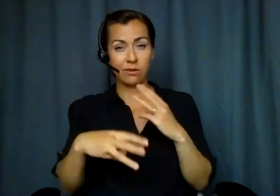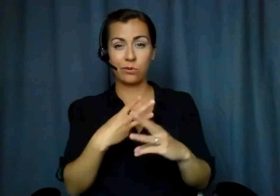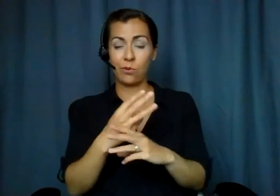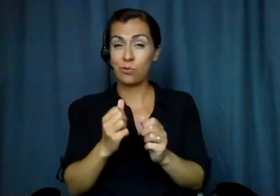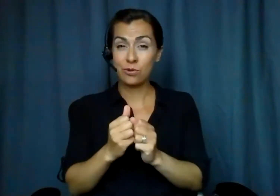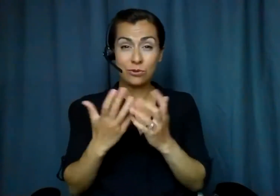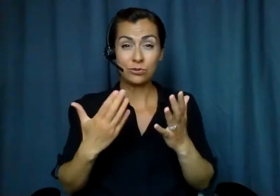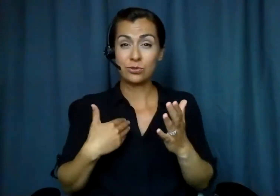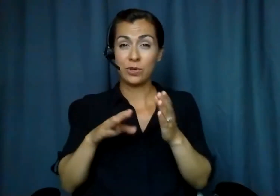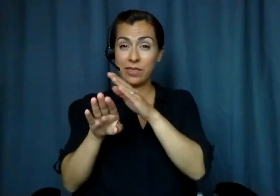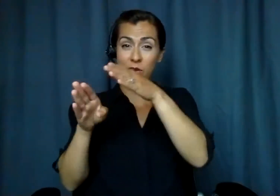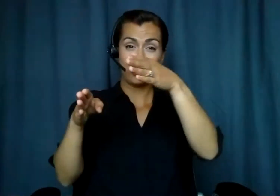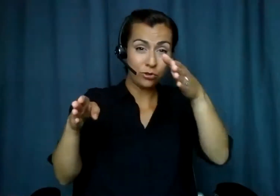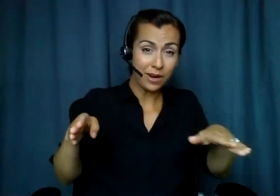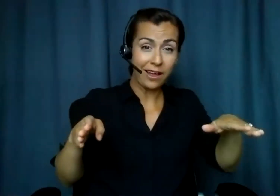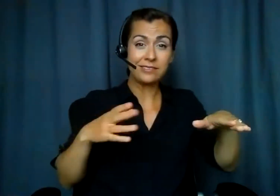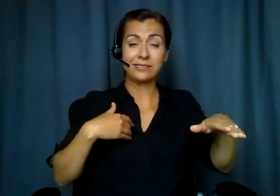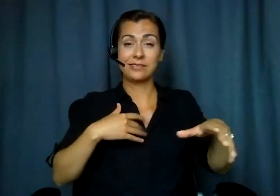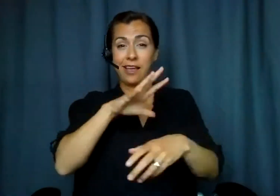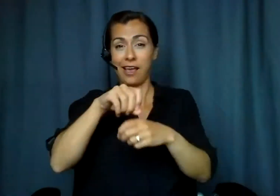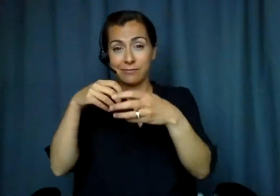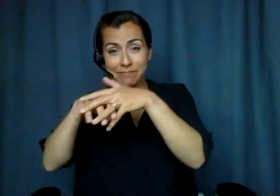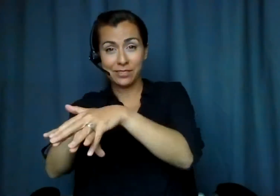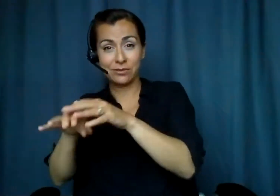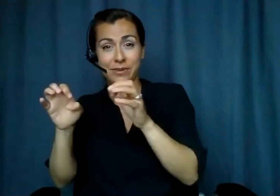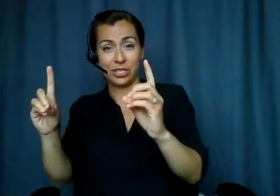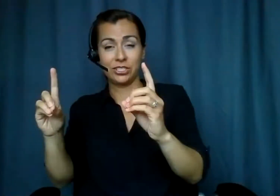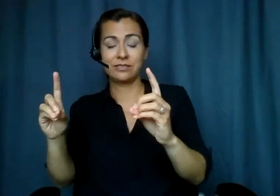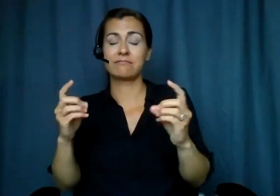Your videos will be turned off and microphones muted